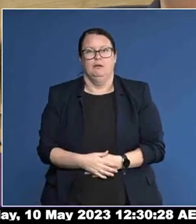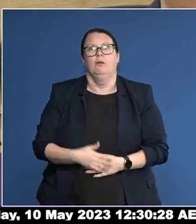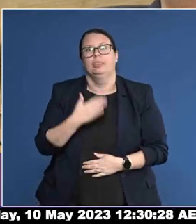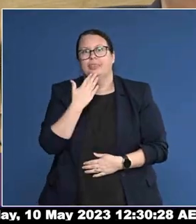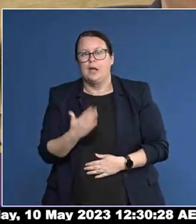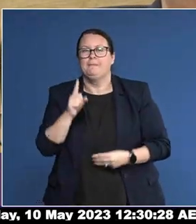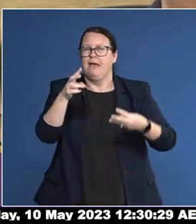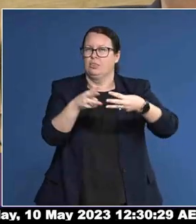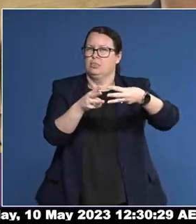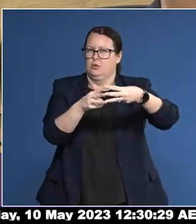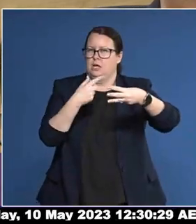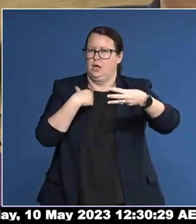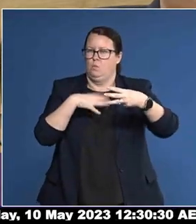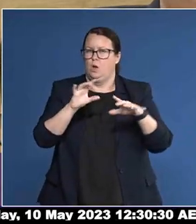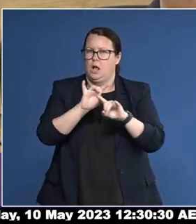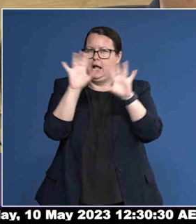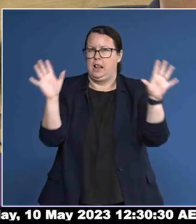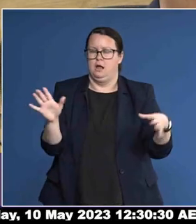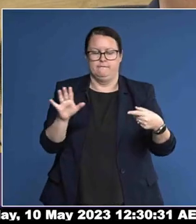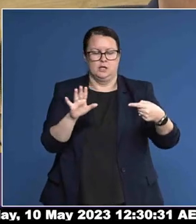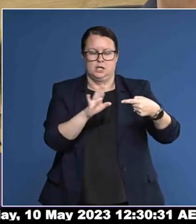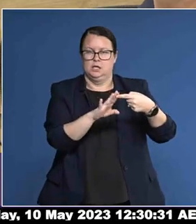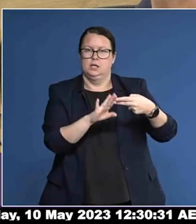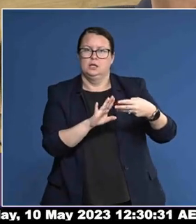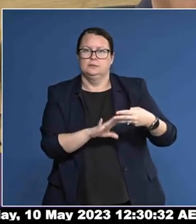So, the first one, if you can - and, again, I don't have page numbers so I have to work